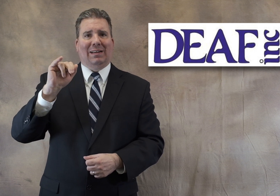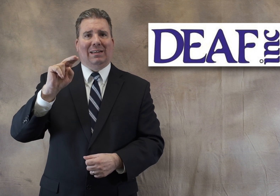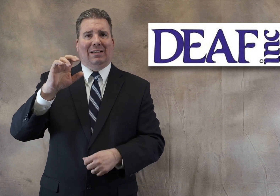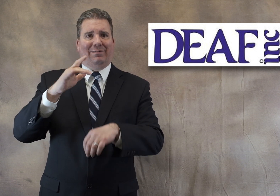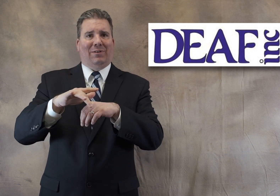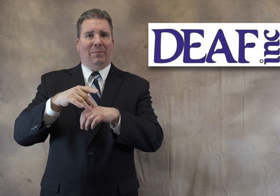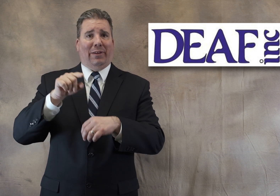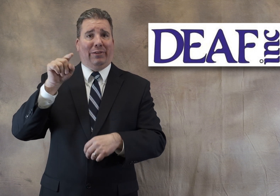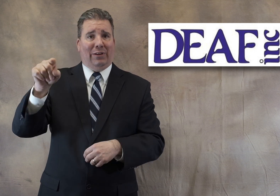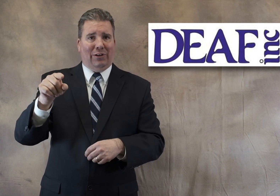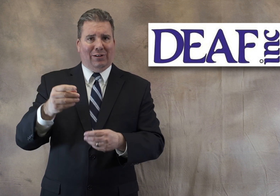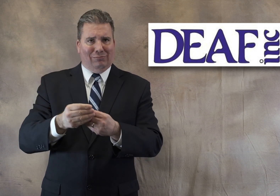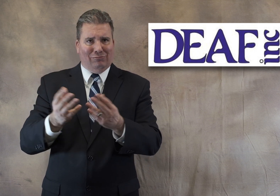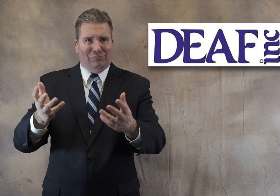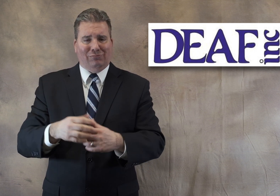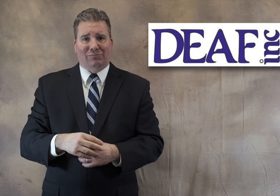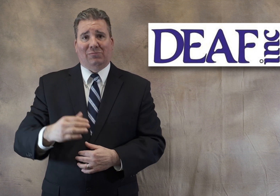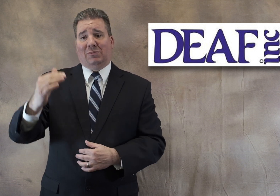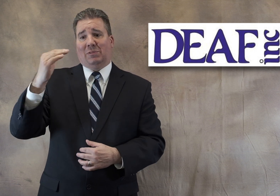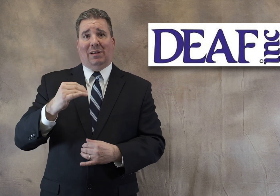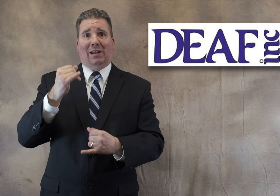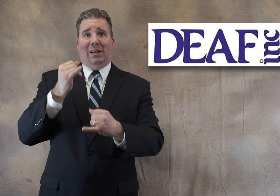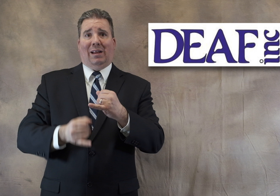DEAF, Inc. is a distribution point there.